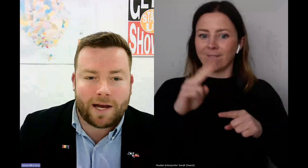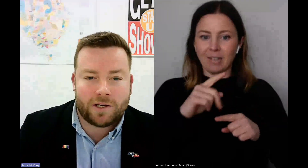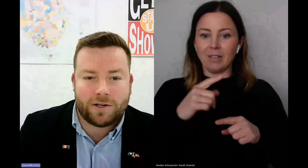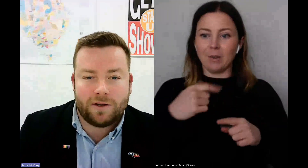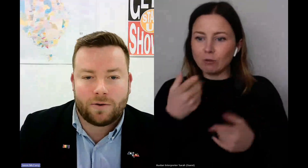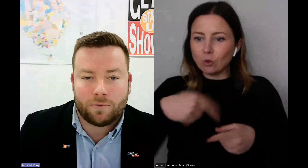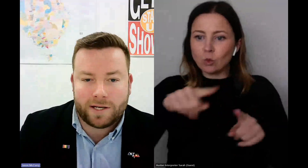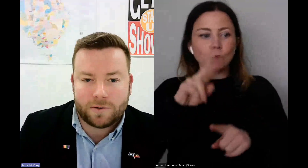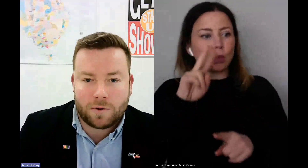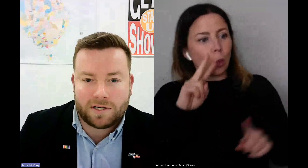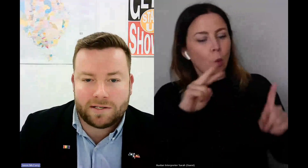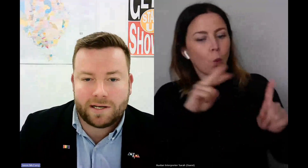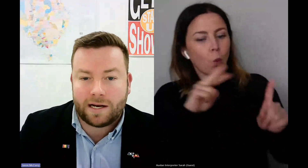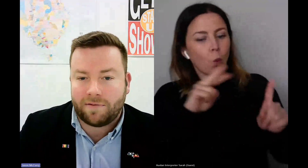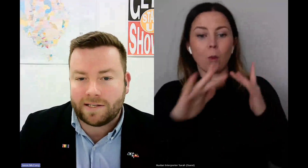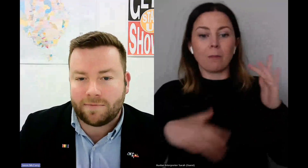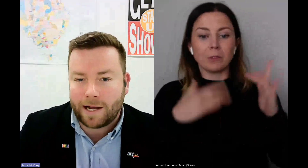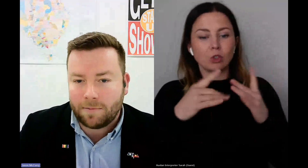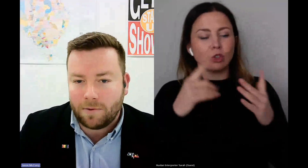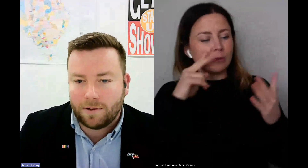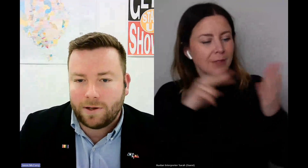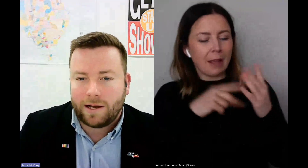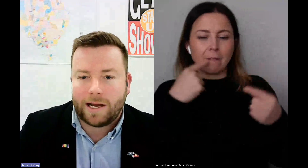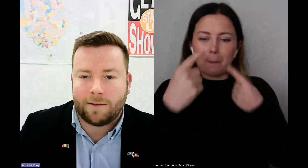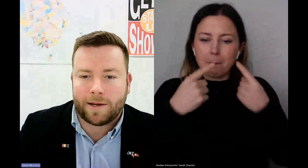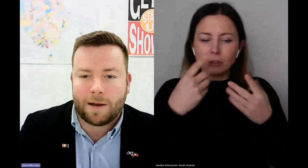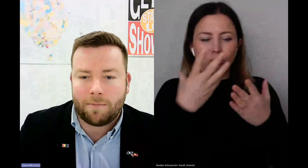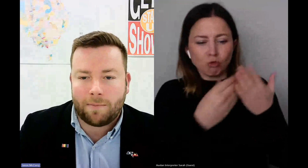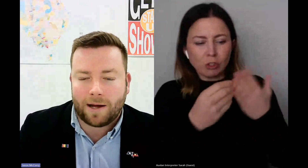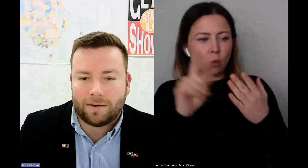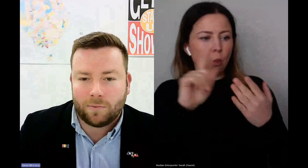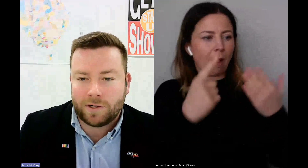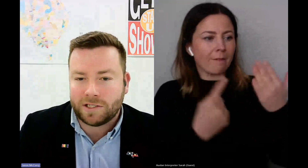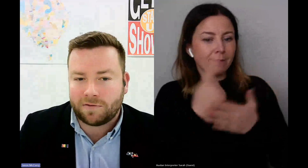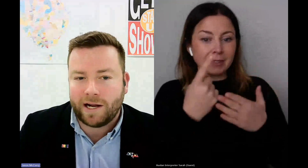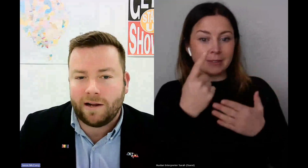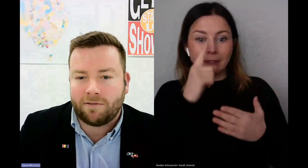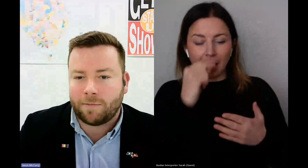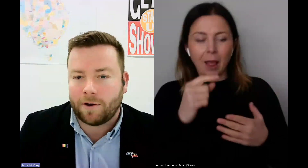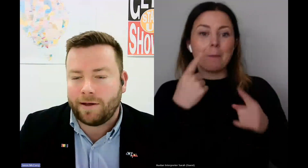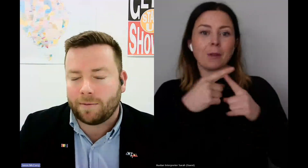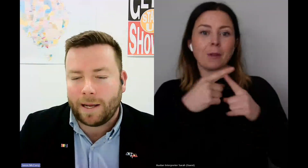information, resources and events available and to become a member which is free for both young